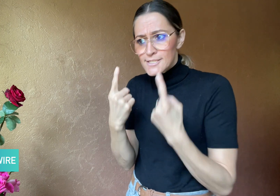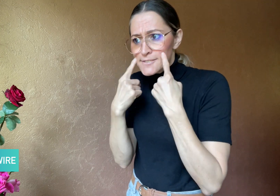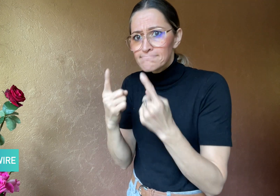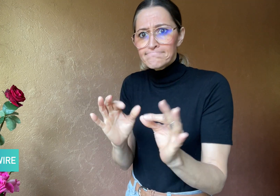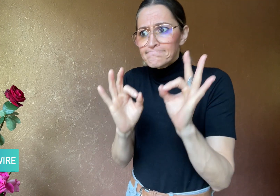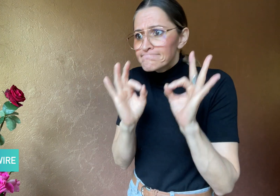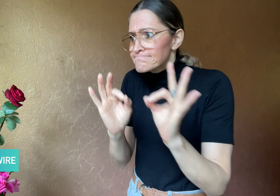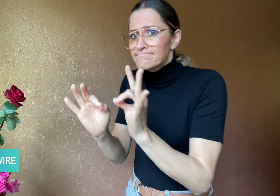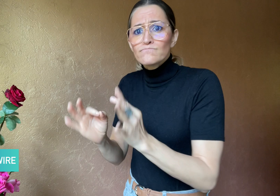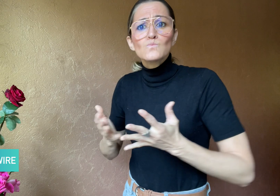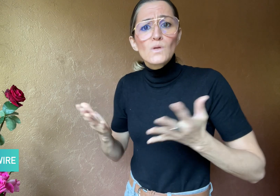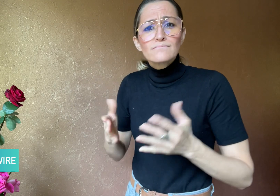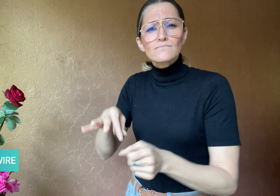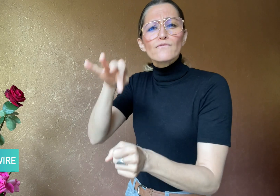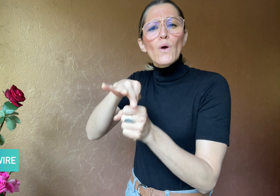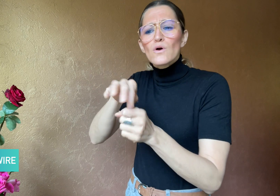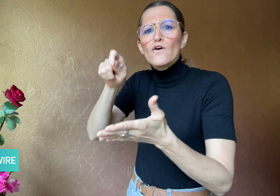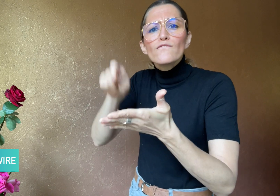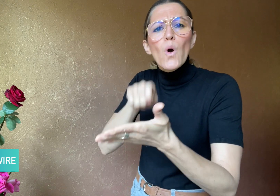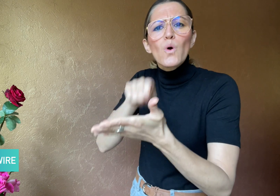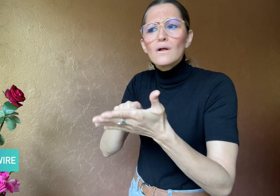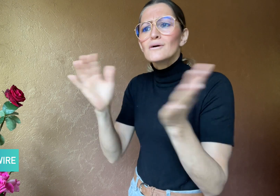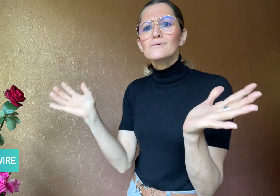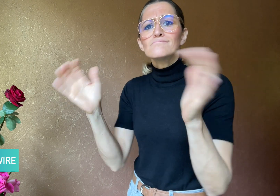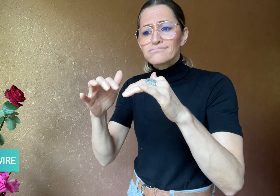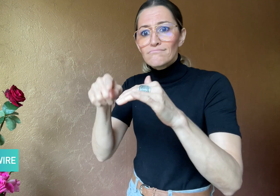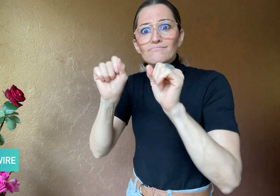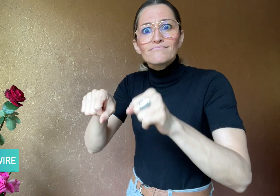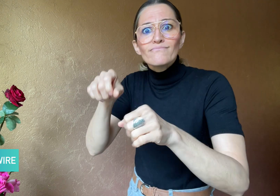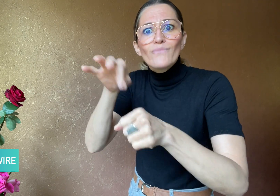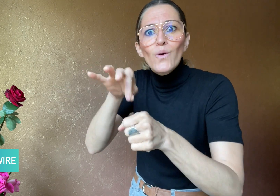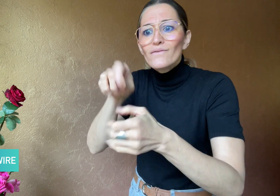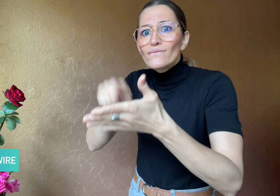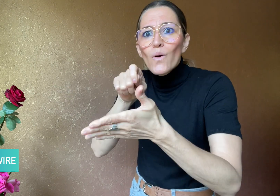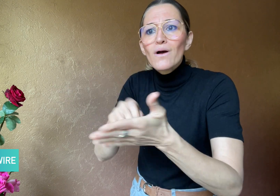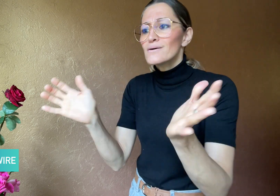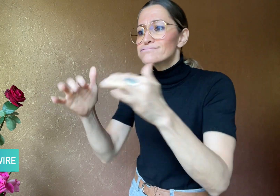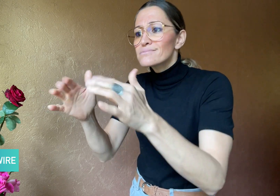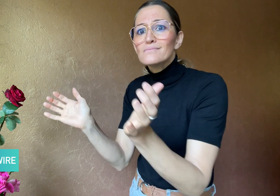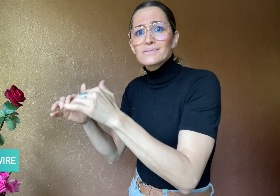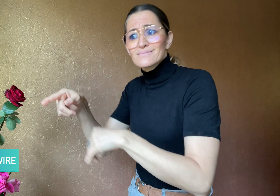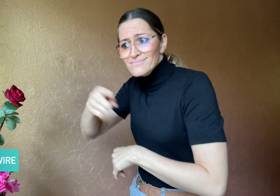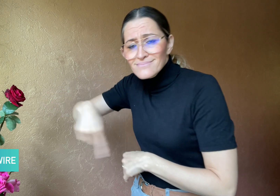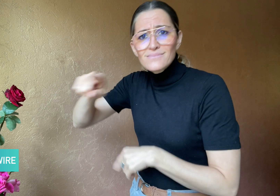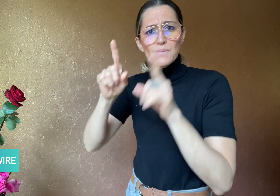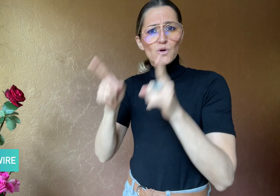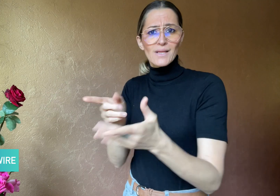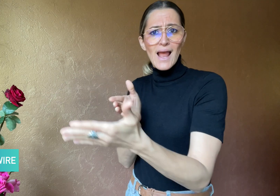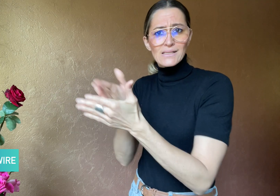“The government should ensure that polling places